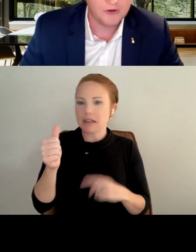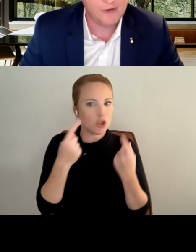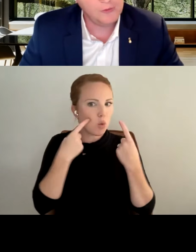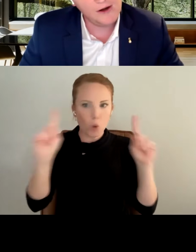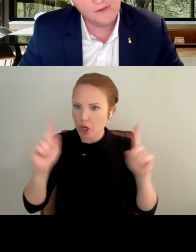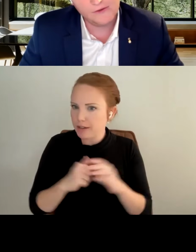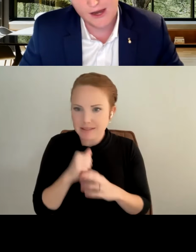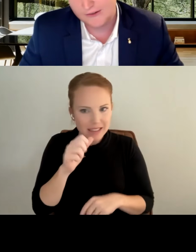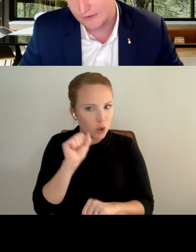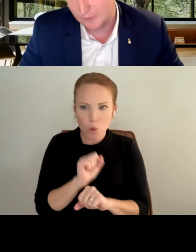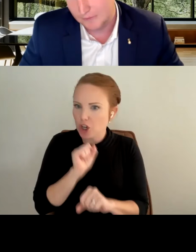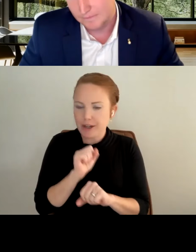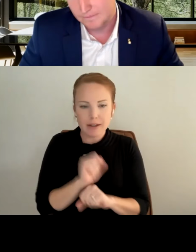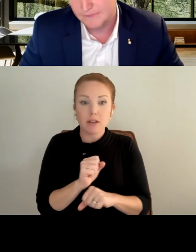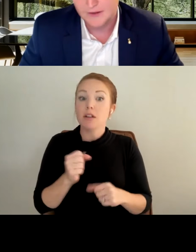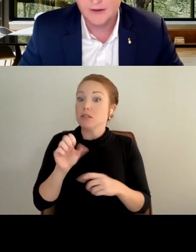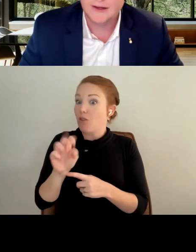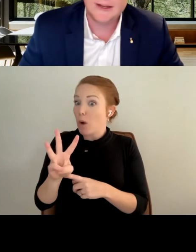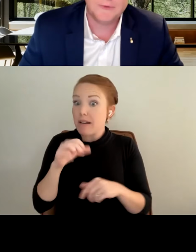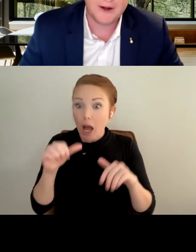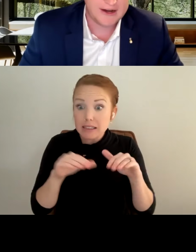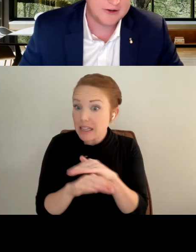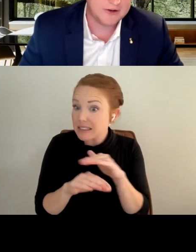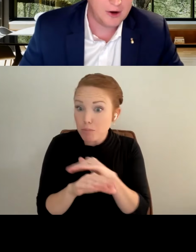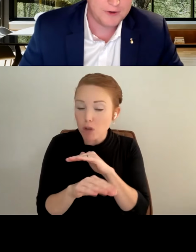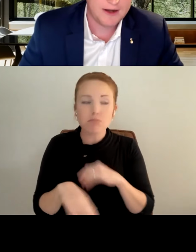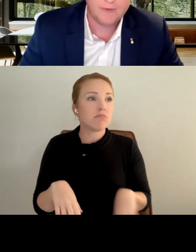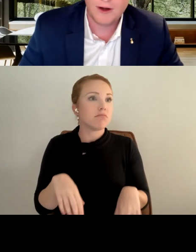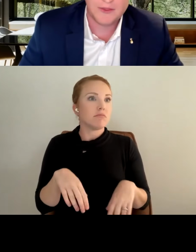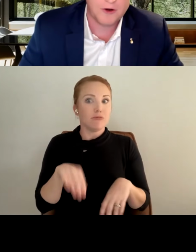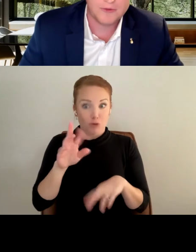Software that's not accessible. It's very technical, I hope you're ready for it, and the